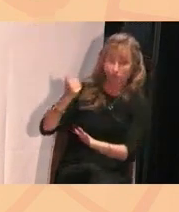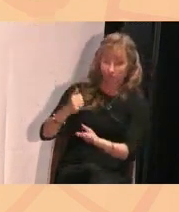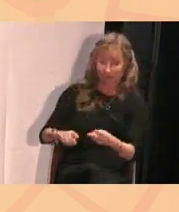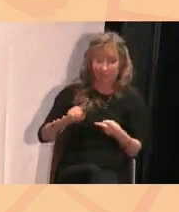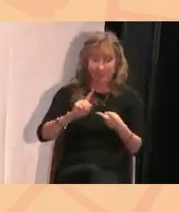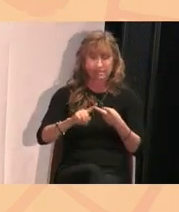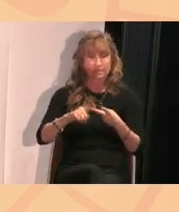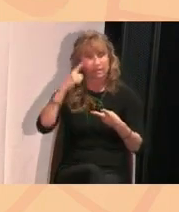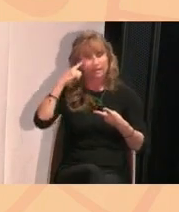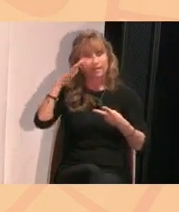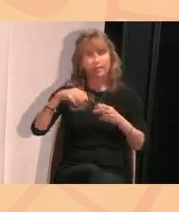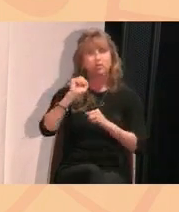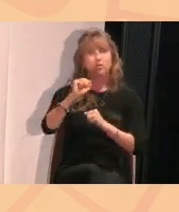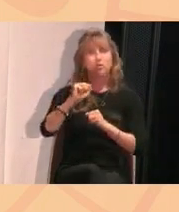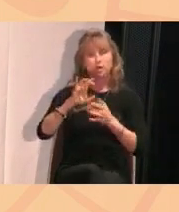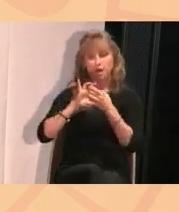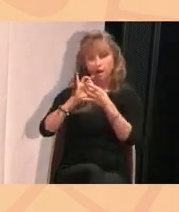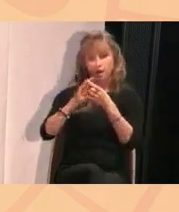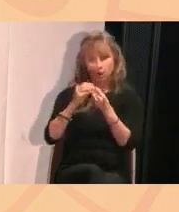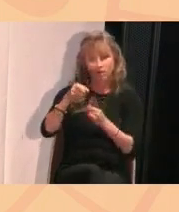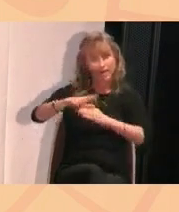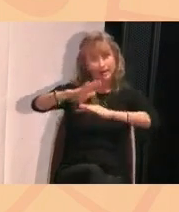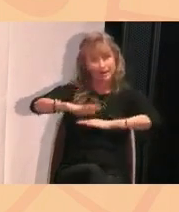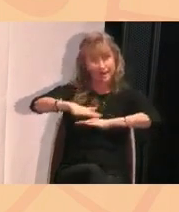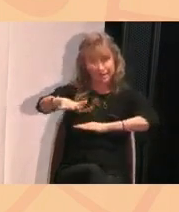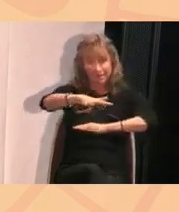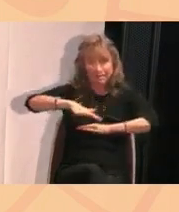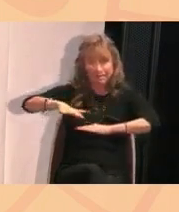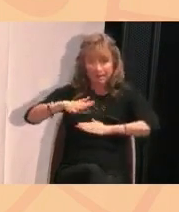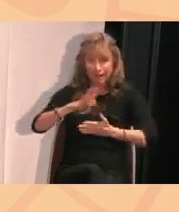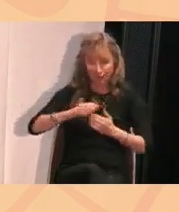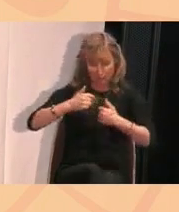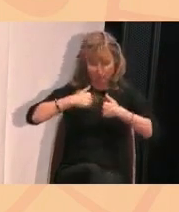an exhibition I see as an artwork in itself and writing about.